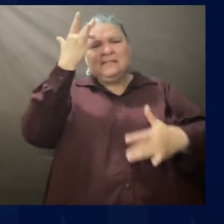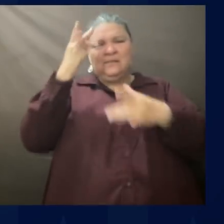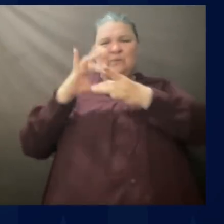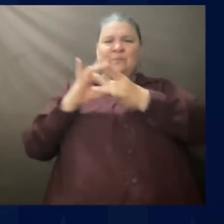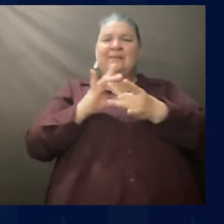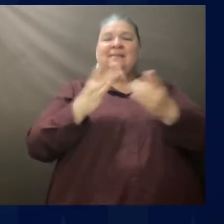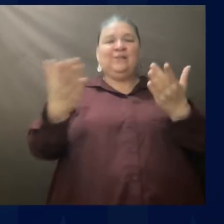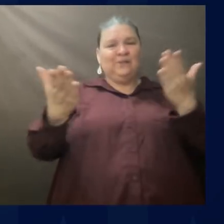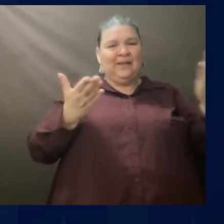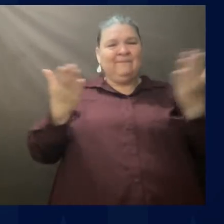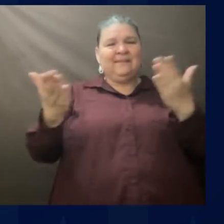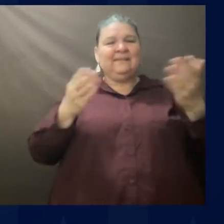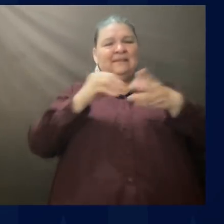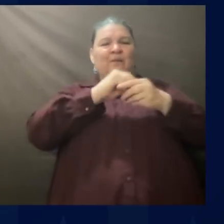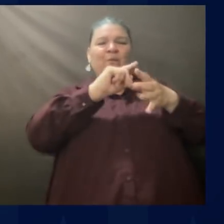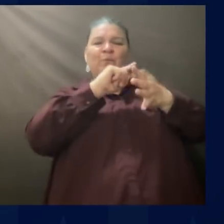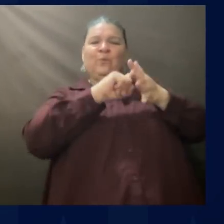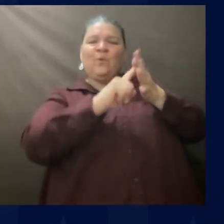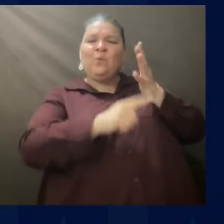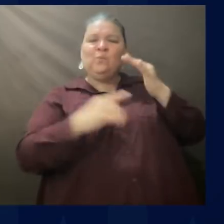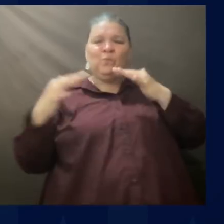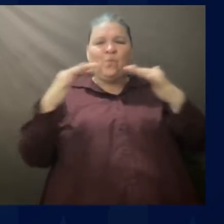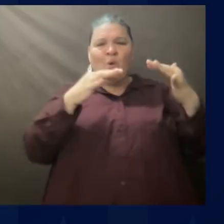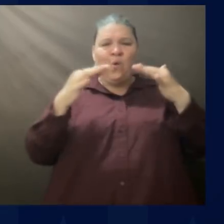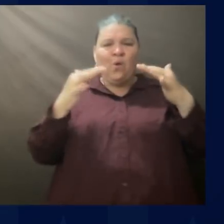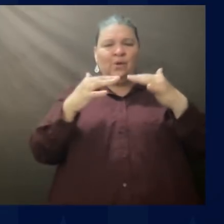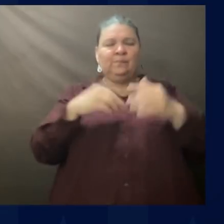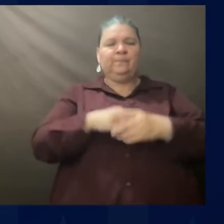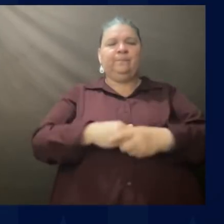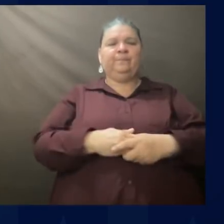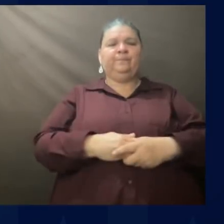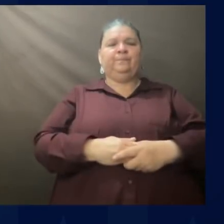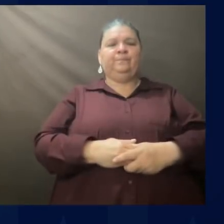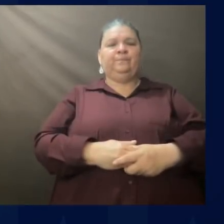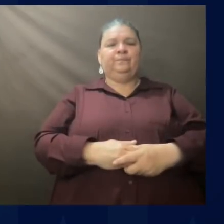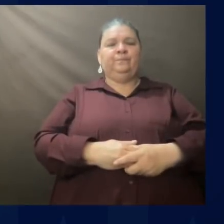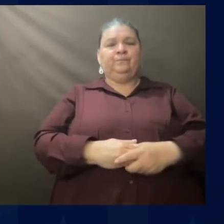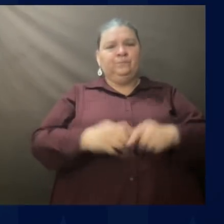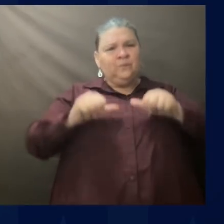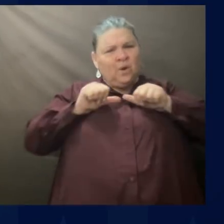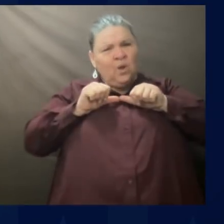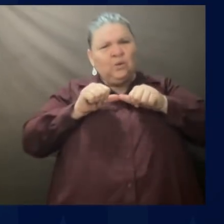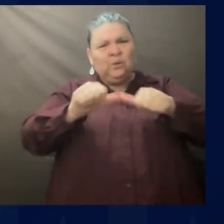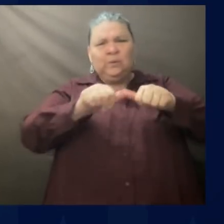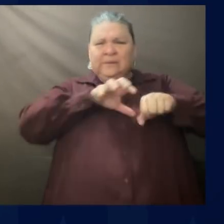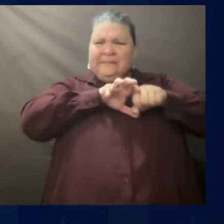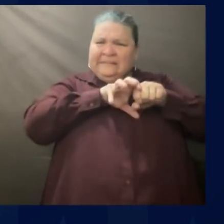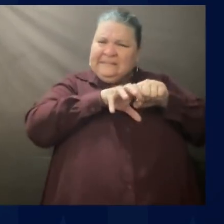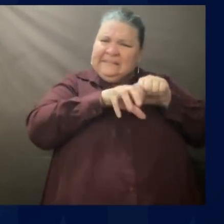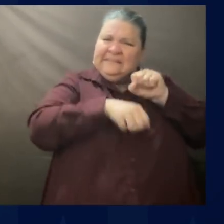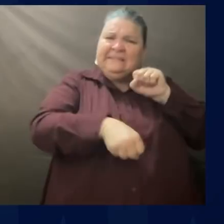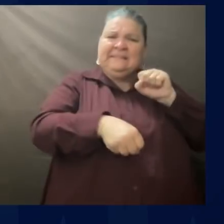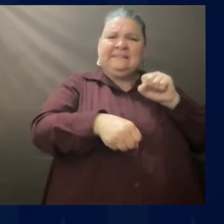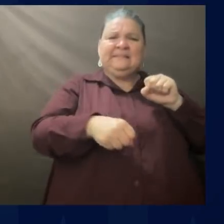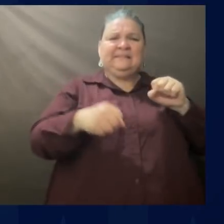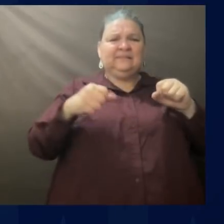And the enduring grief borne by the survivors is a cost of war that we’ll carry as a nation forever.